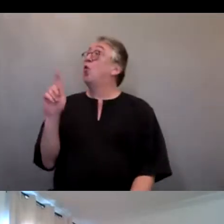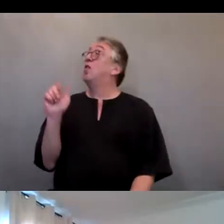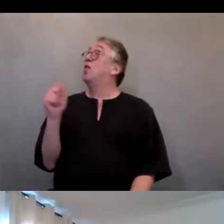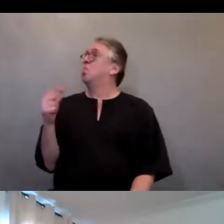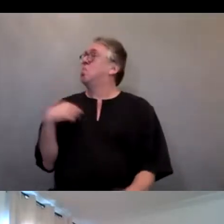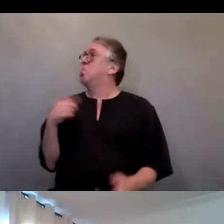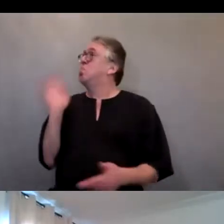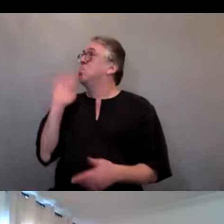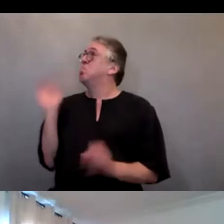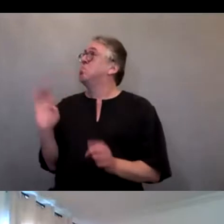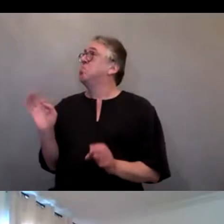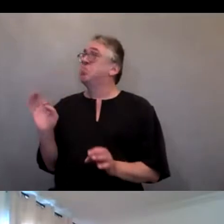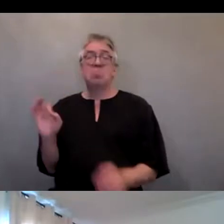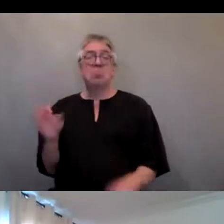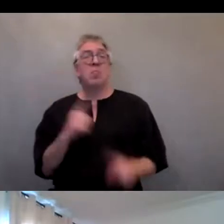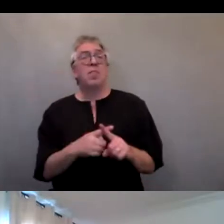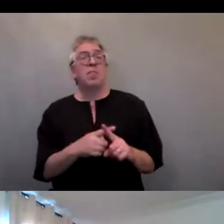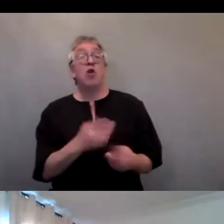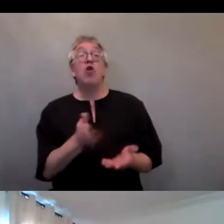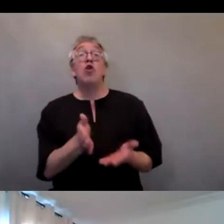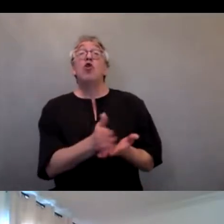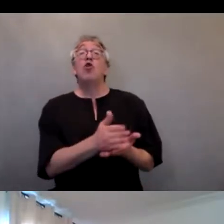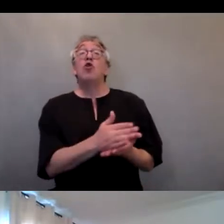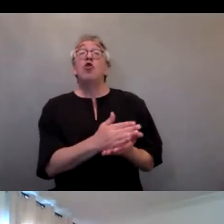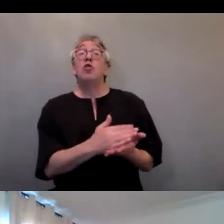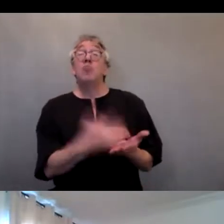im? >> LISE HAMLIN: The answer is no